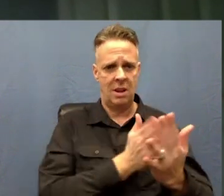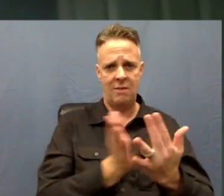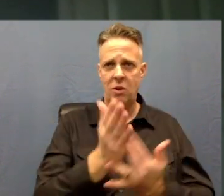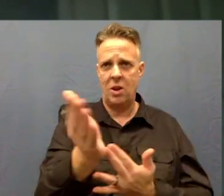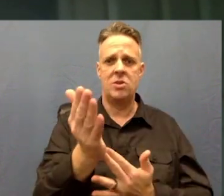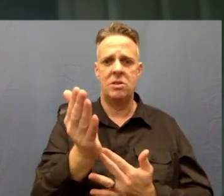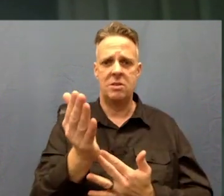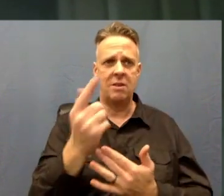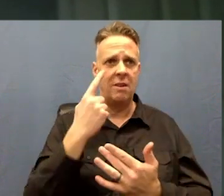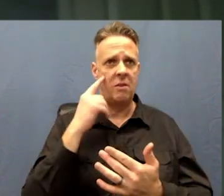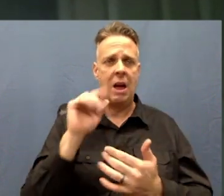ARE DOING IN NAVIGATION FOR THIS FUND.